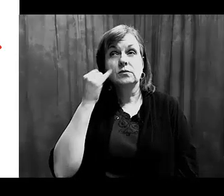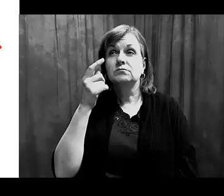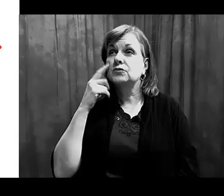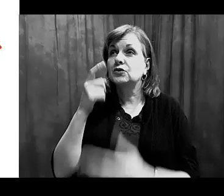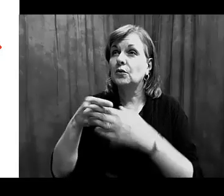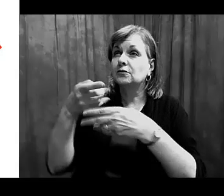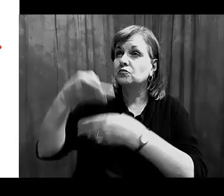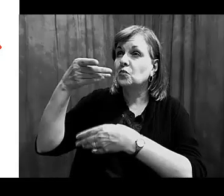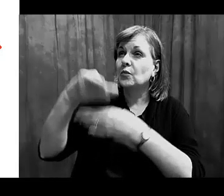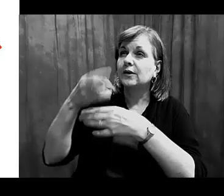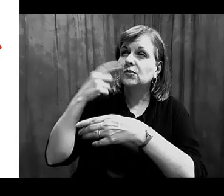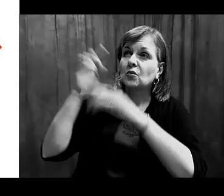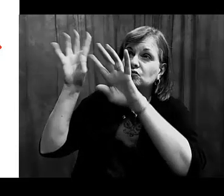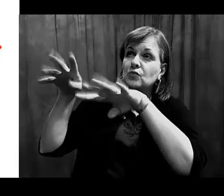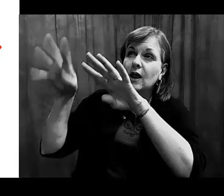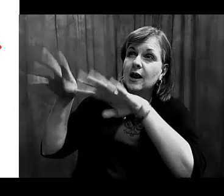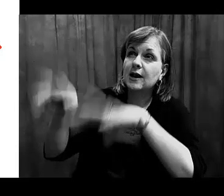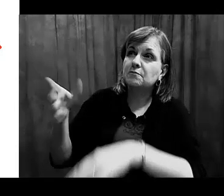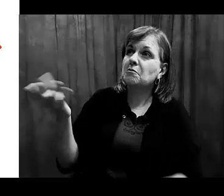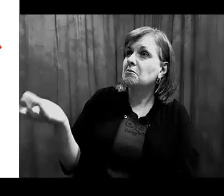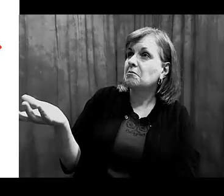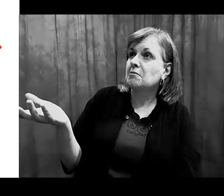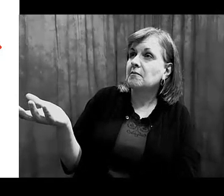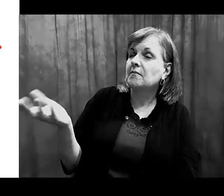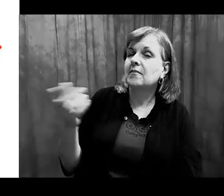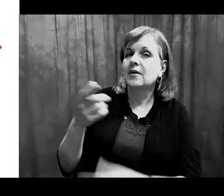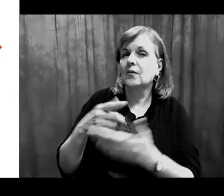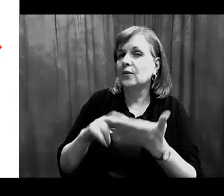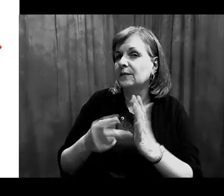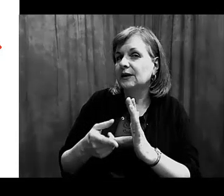you observe that it's raining outside